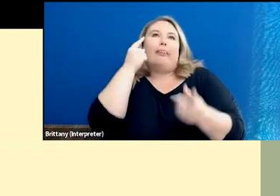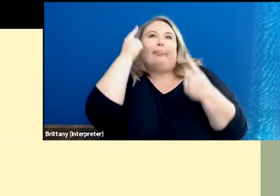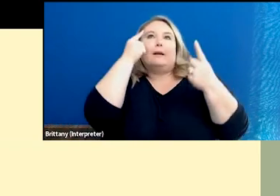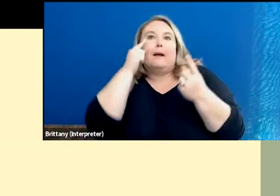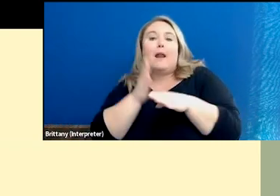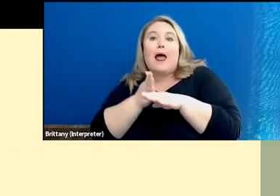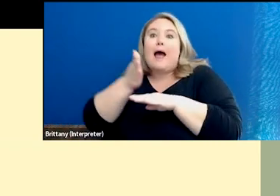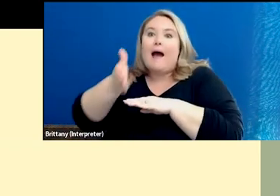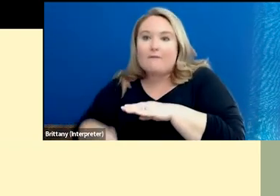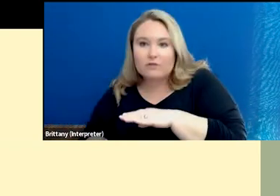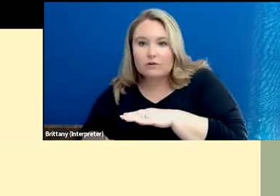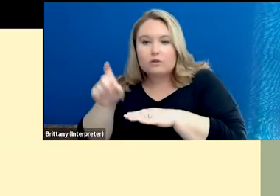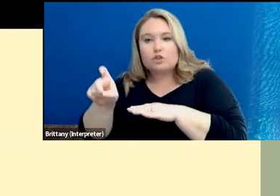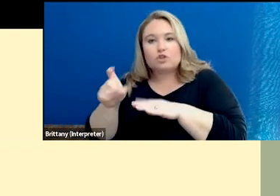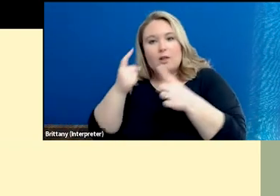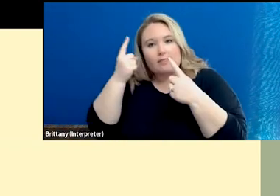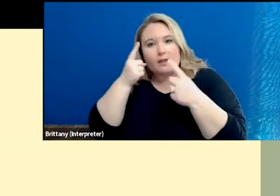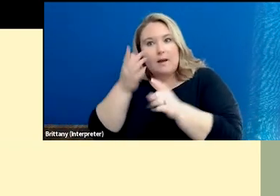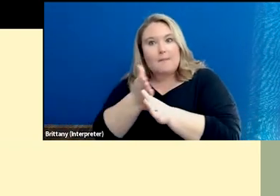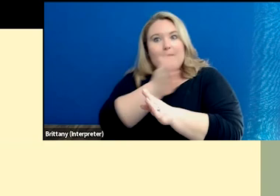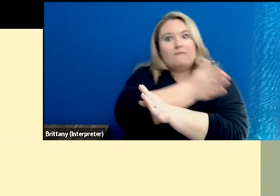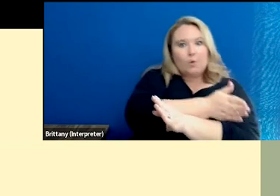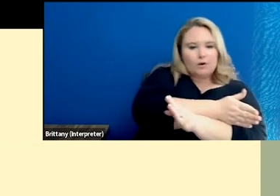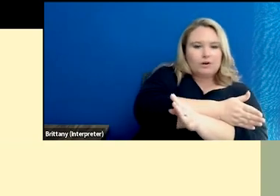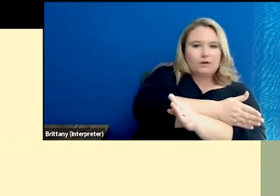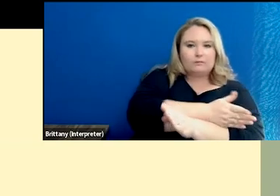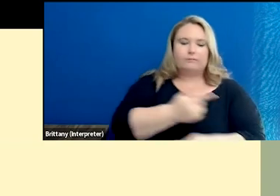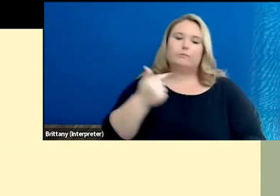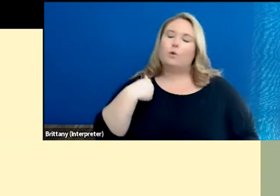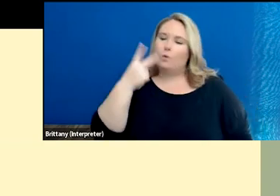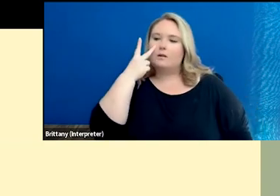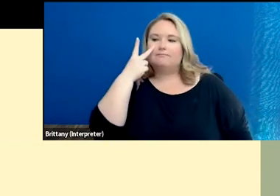And we saw this throughout, at every stage of COVID,